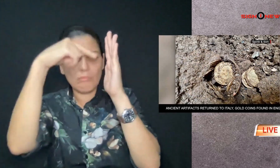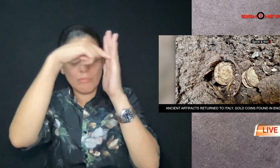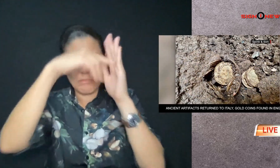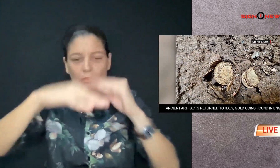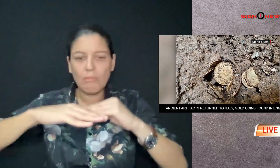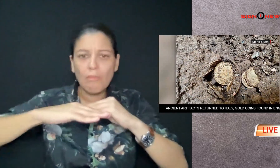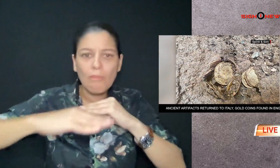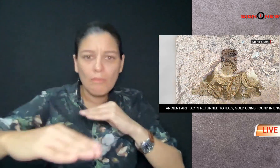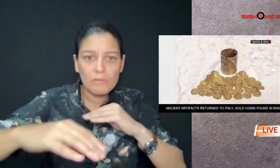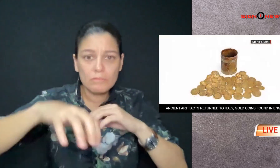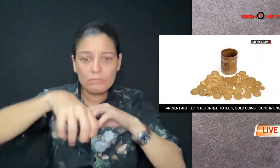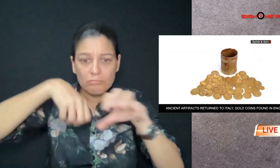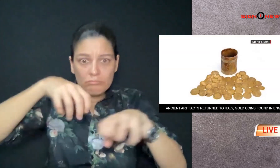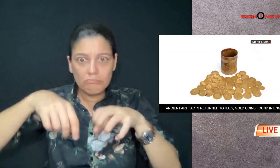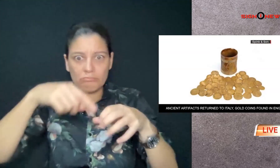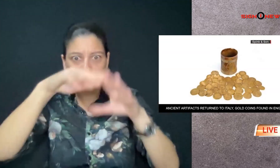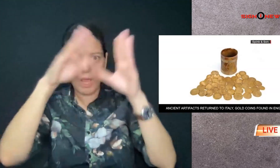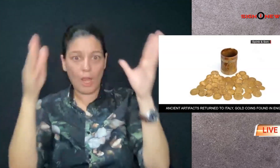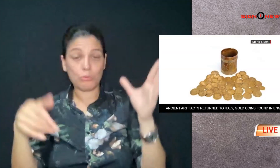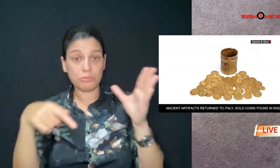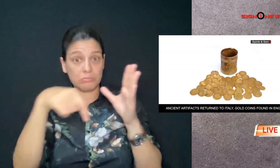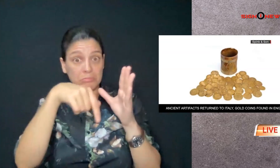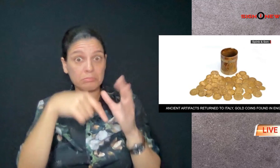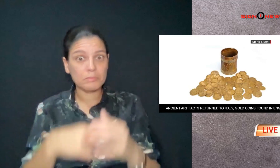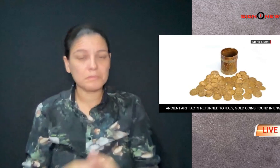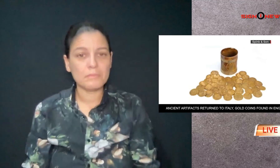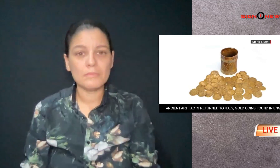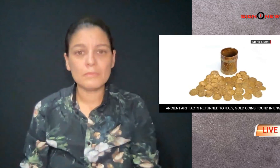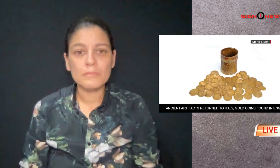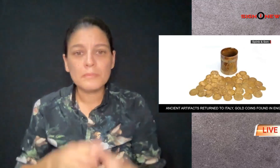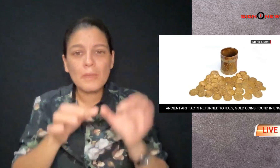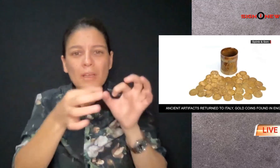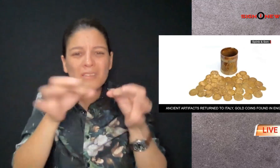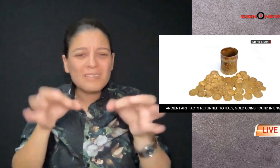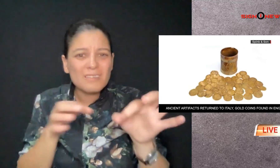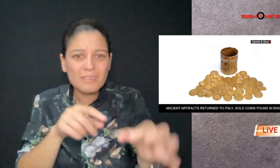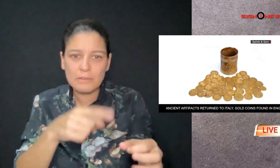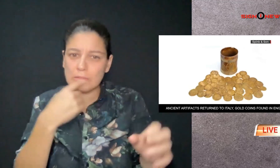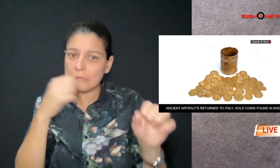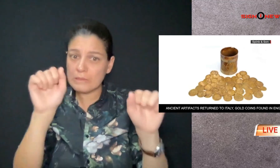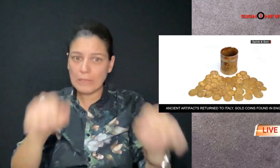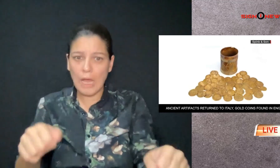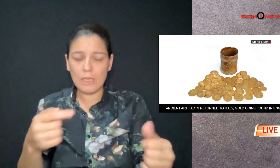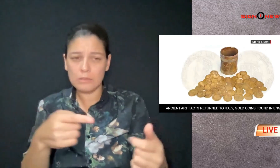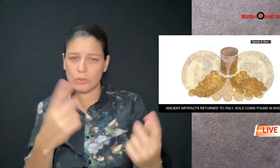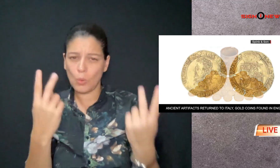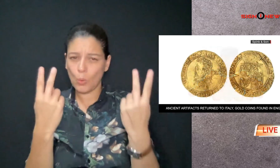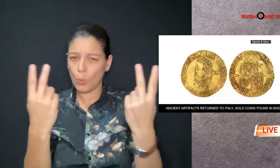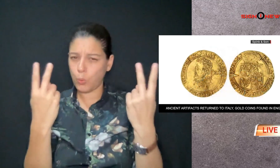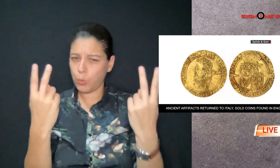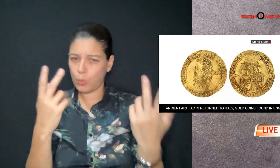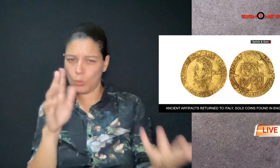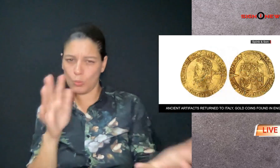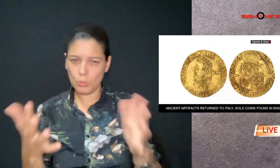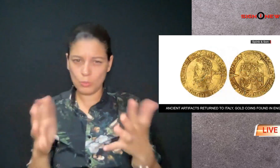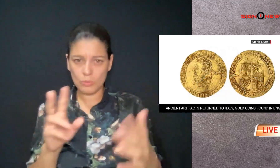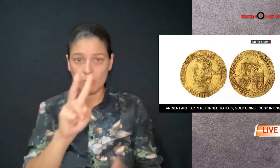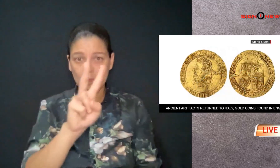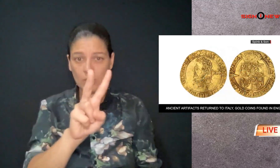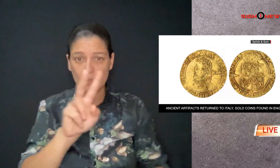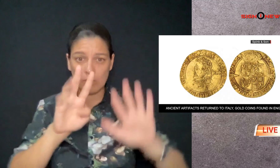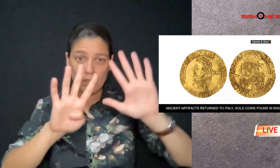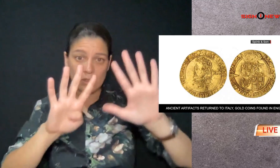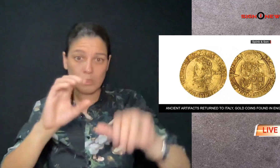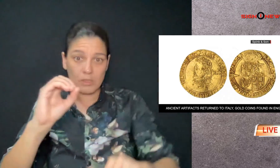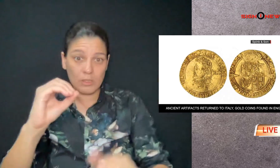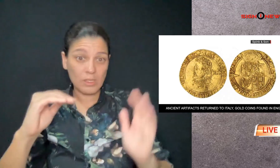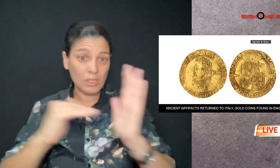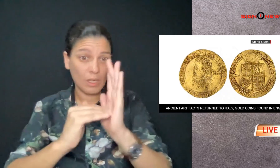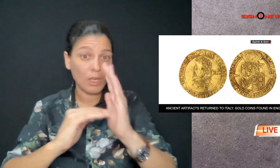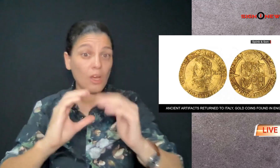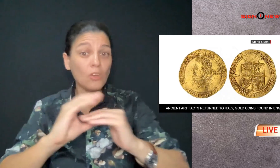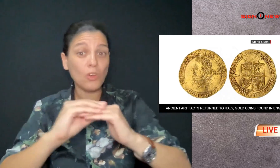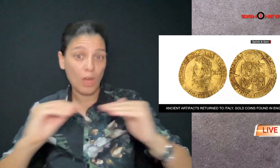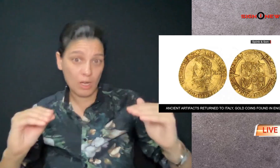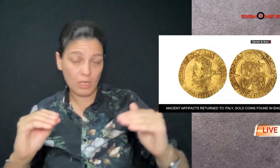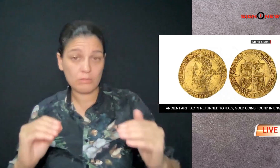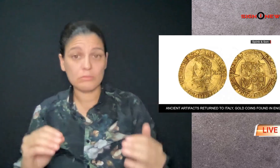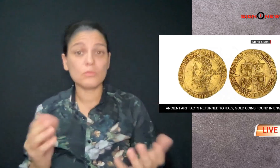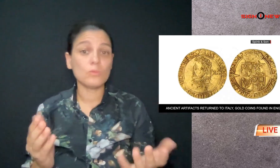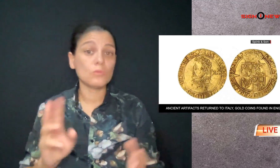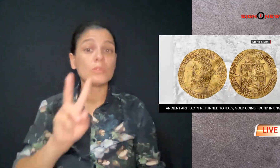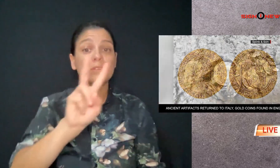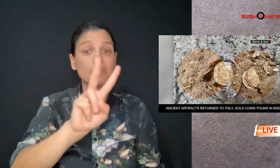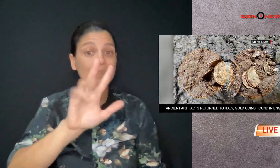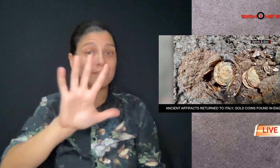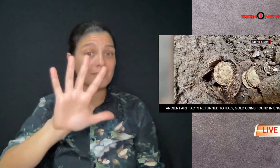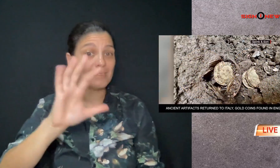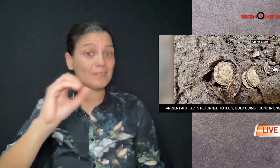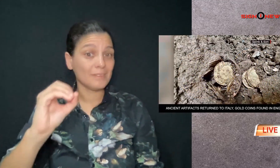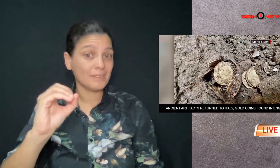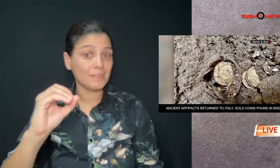concrete and floor boards of the house the coins could be worth $290,000 or the equivalent